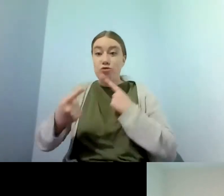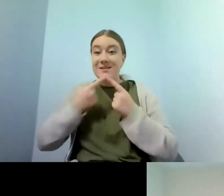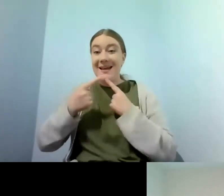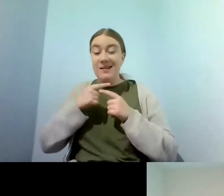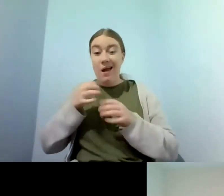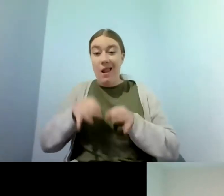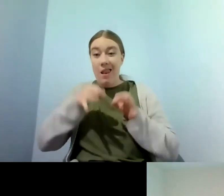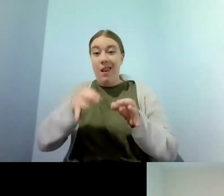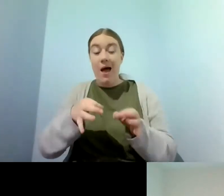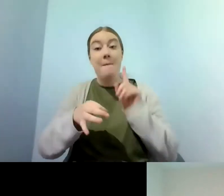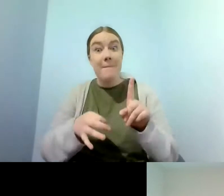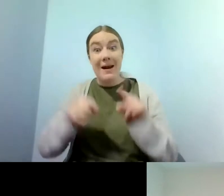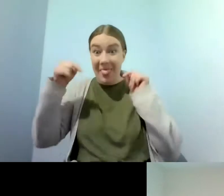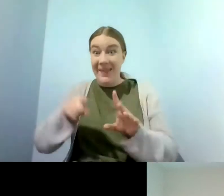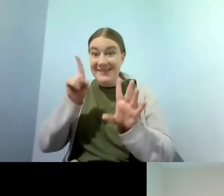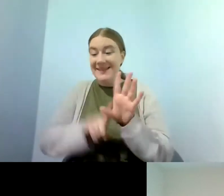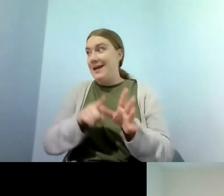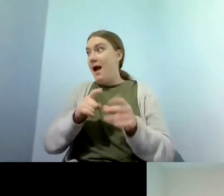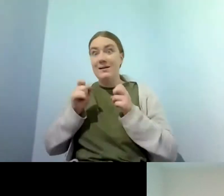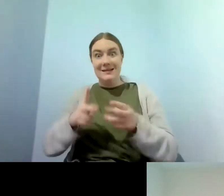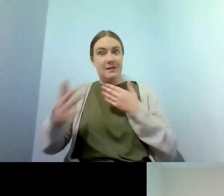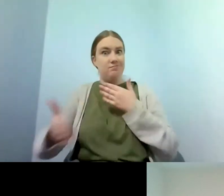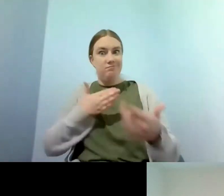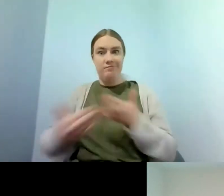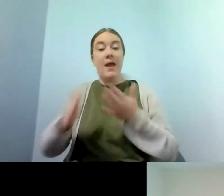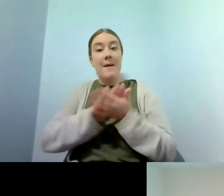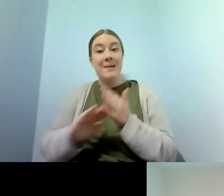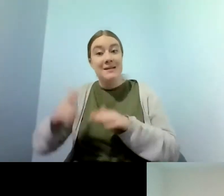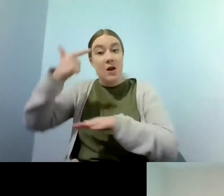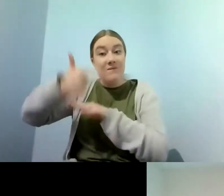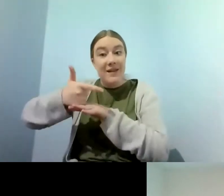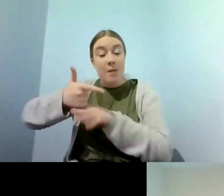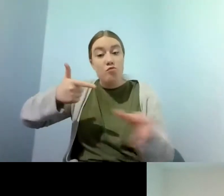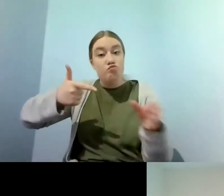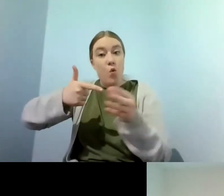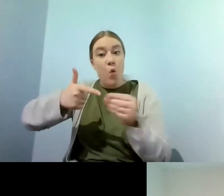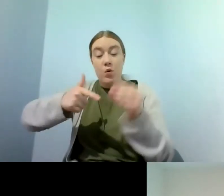the system is all sorted so that footage is going to be on the website within days